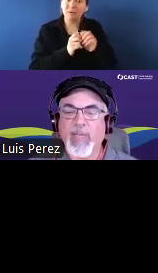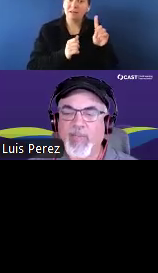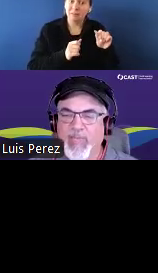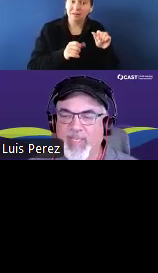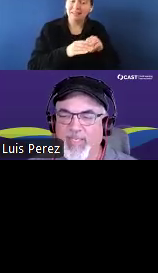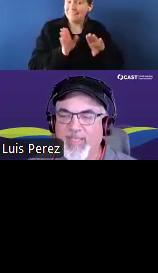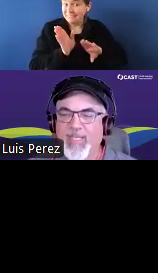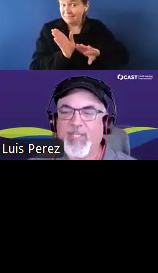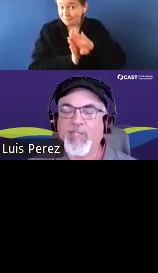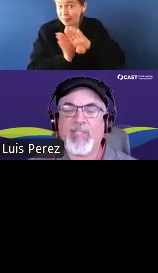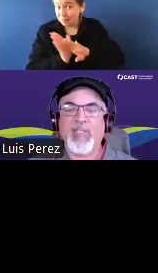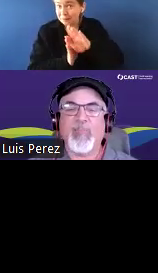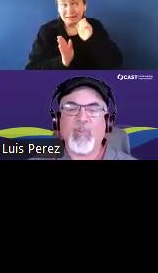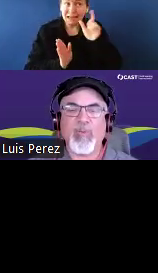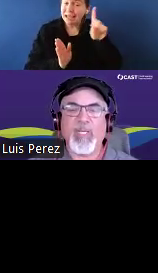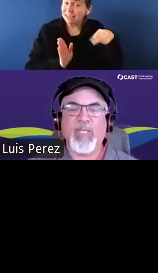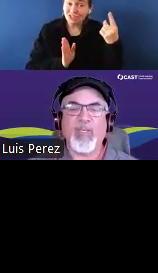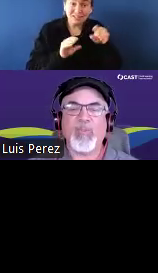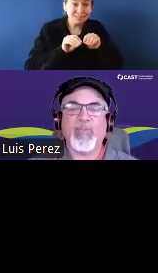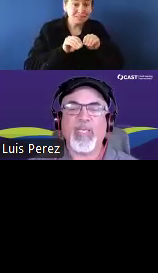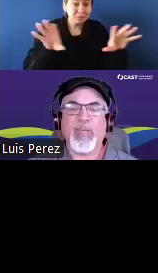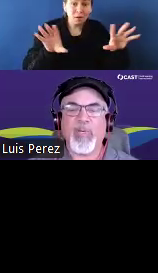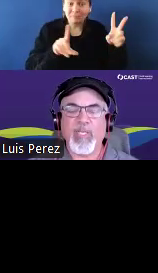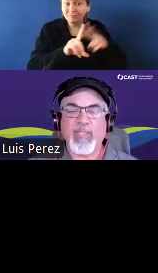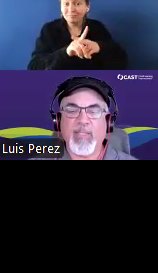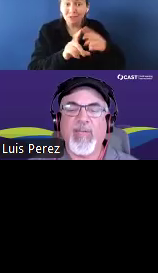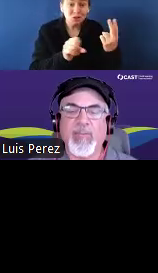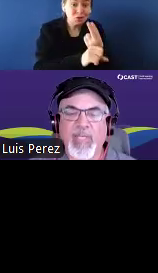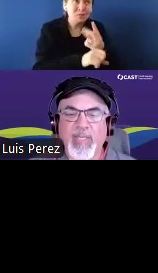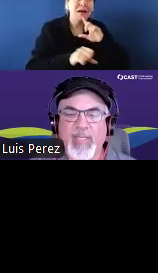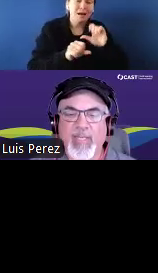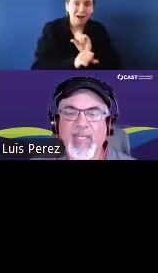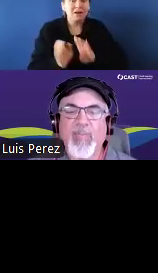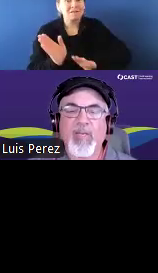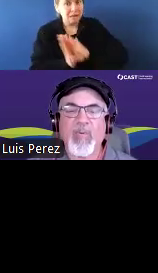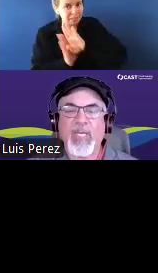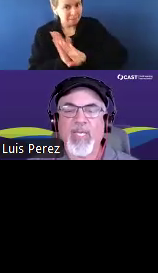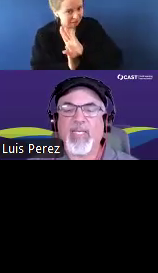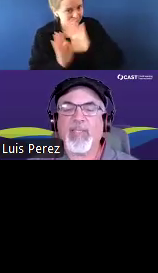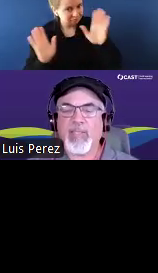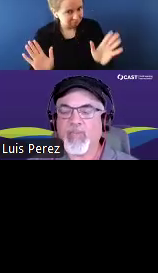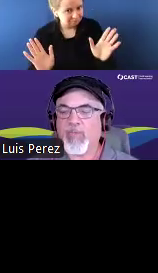development, not just in the deployment and use of AI, but it's in development by creating accessible